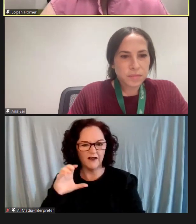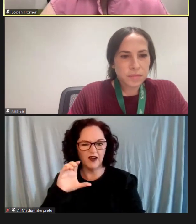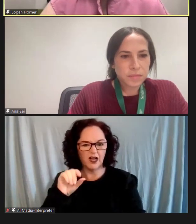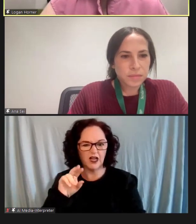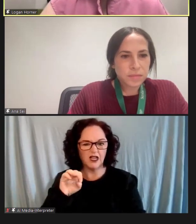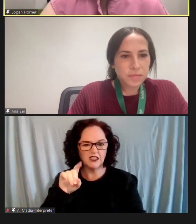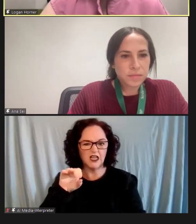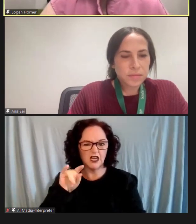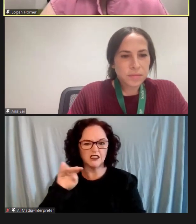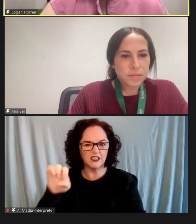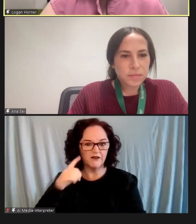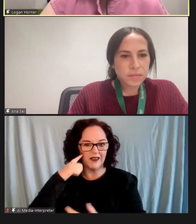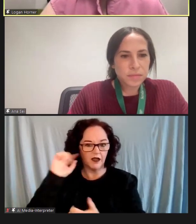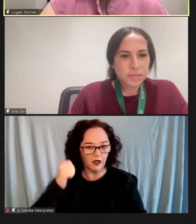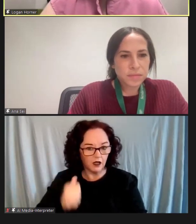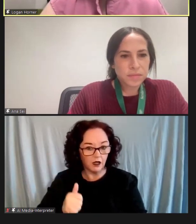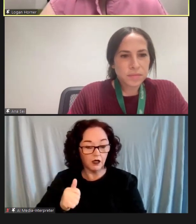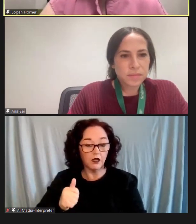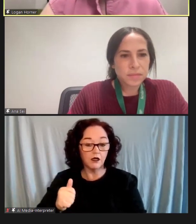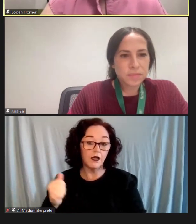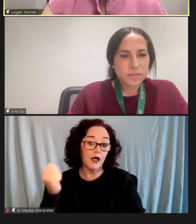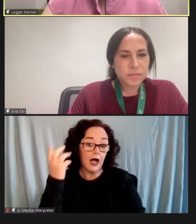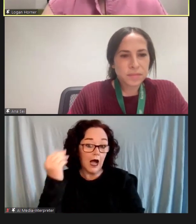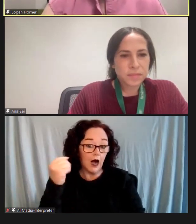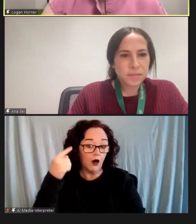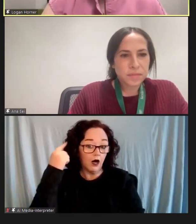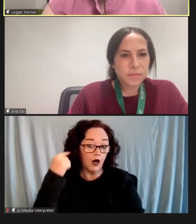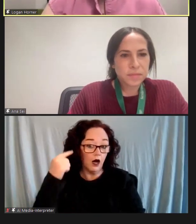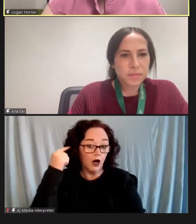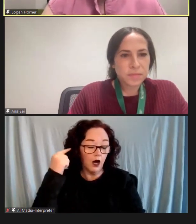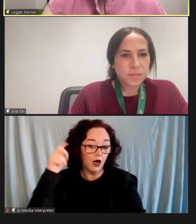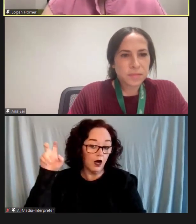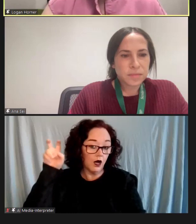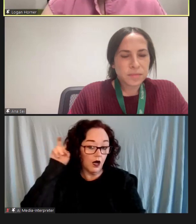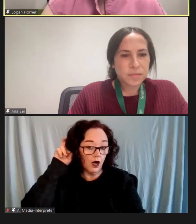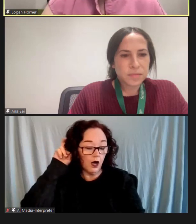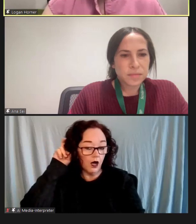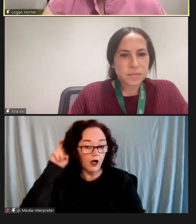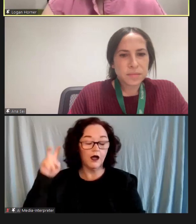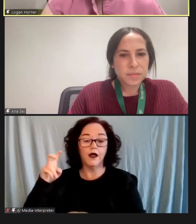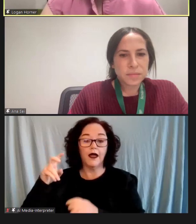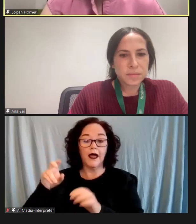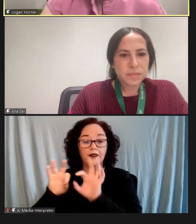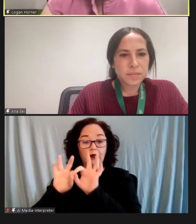outer ear and the ear canal is not